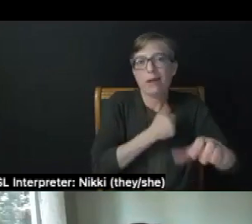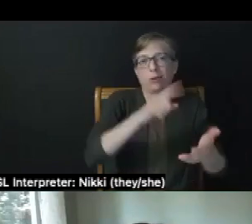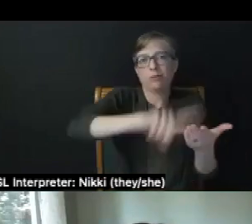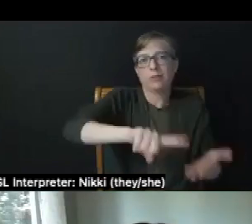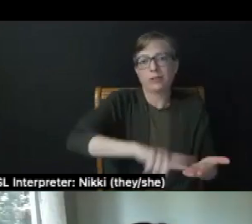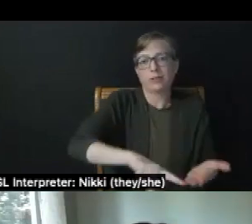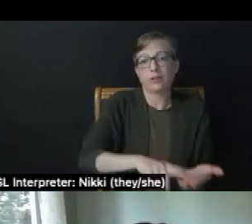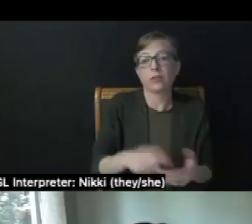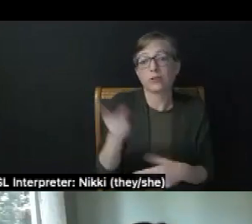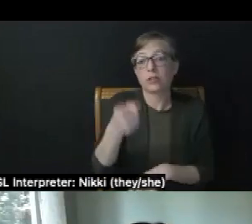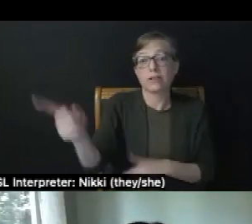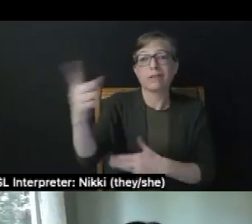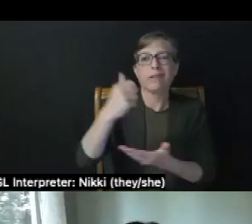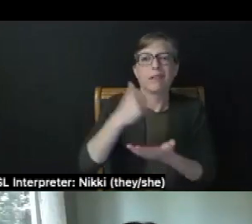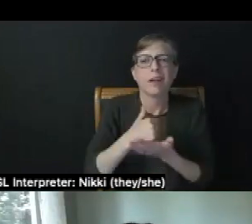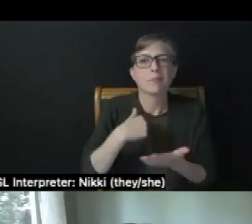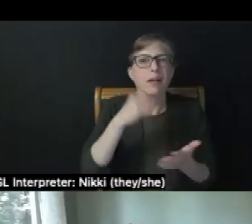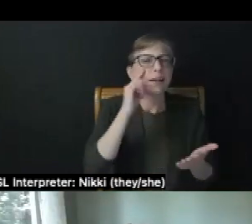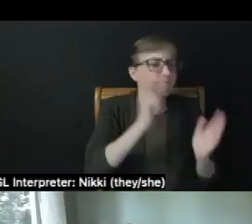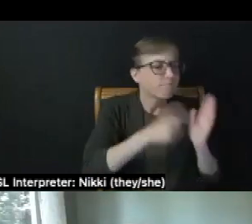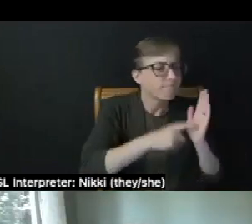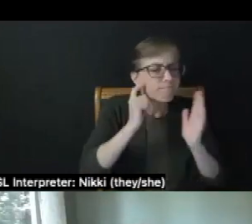and partners who may be missed